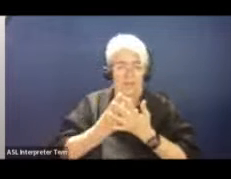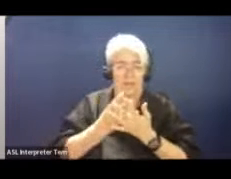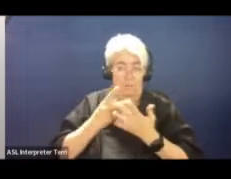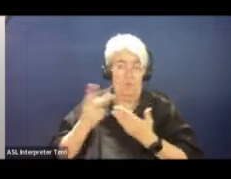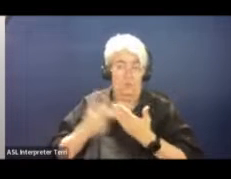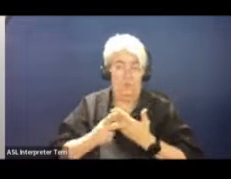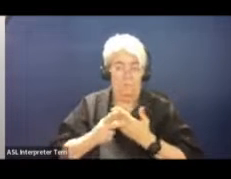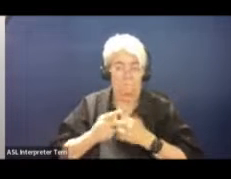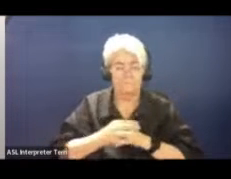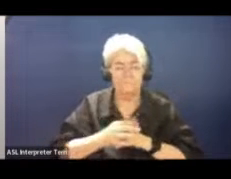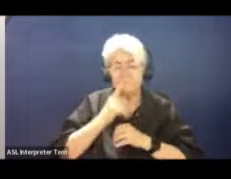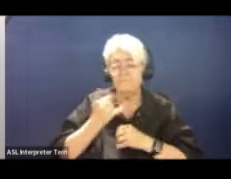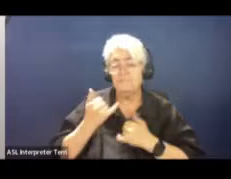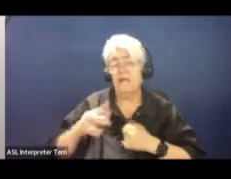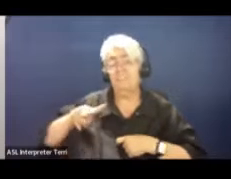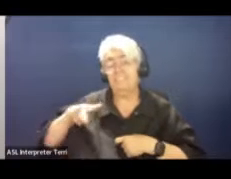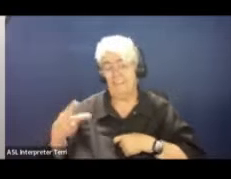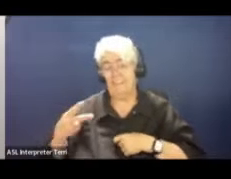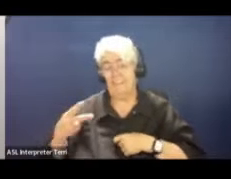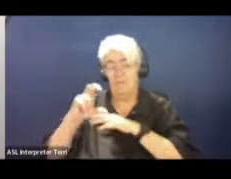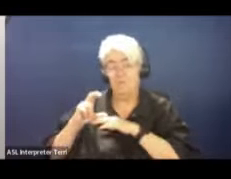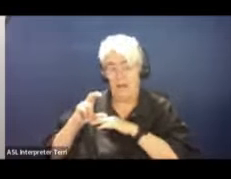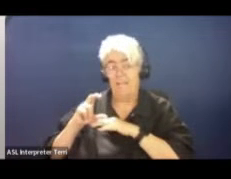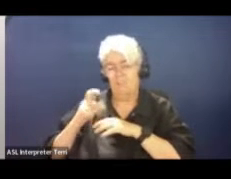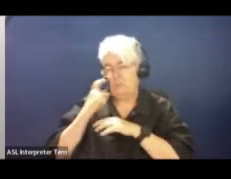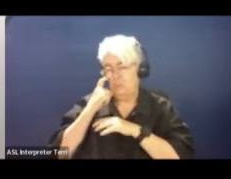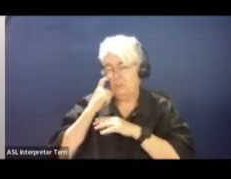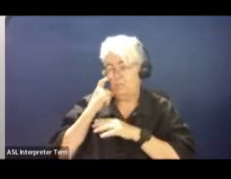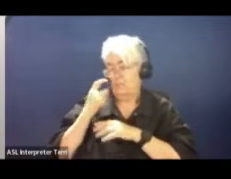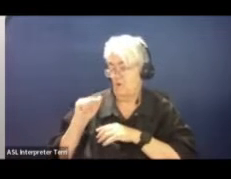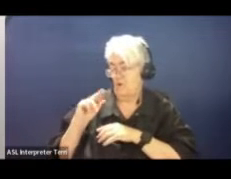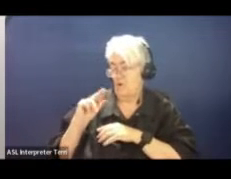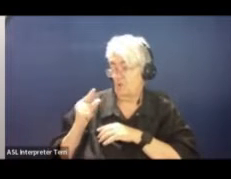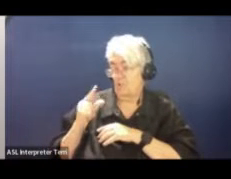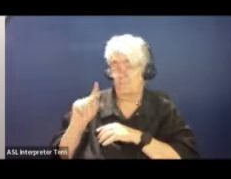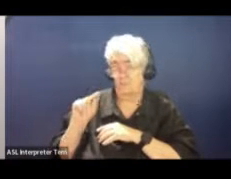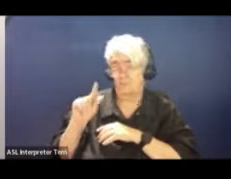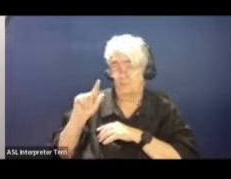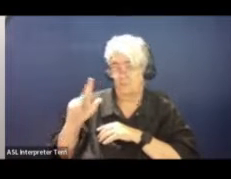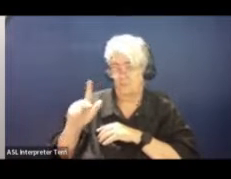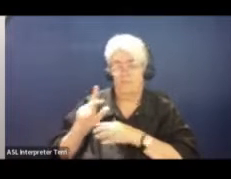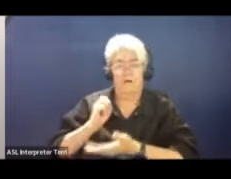secondary grant expansion which was just approved earlier in August of this year 2023. And is